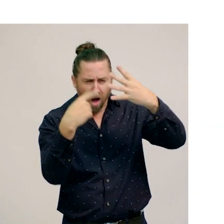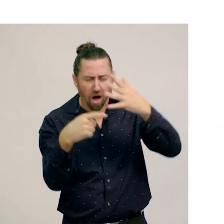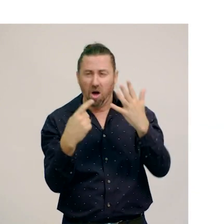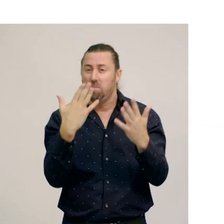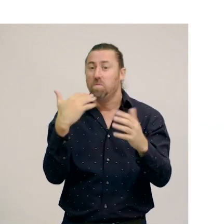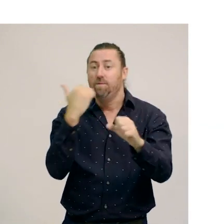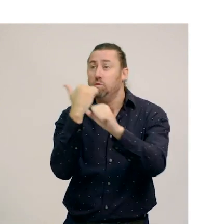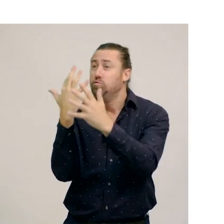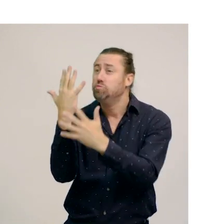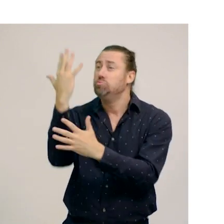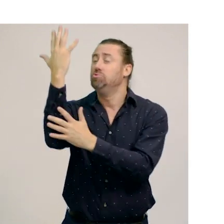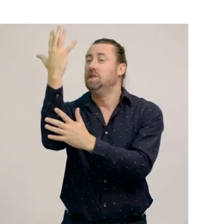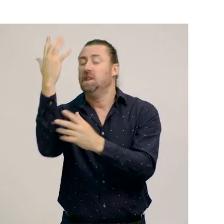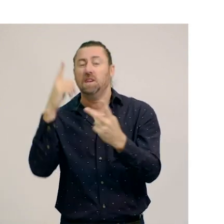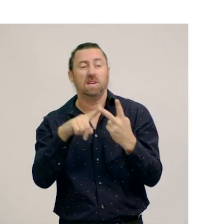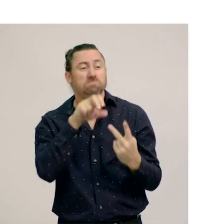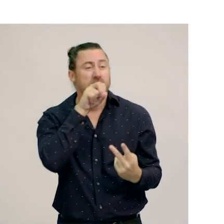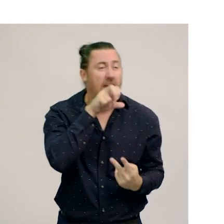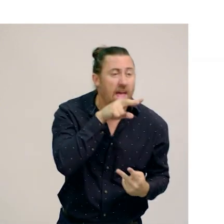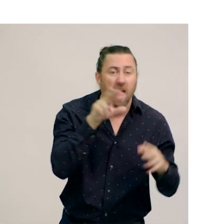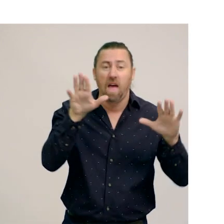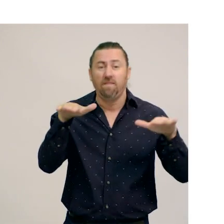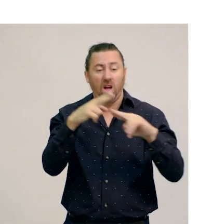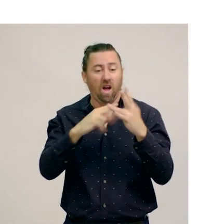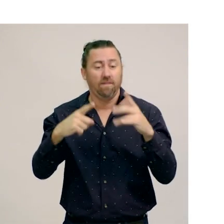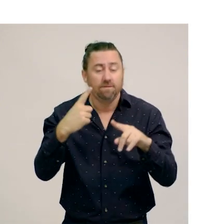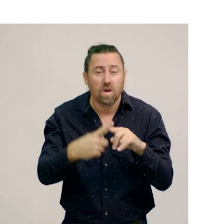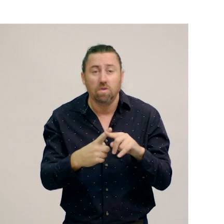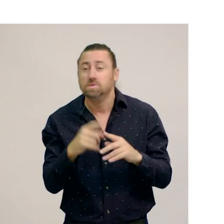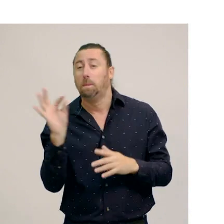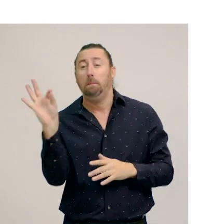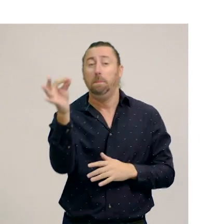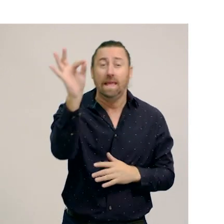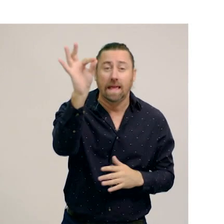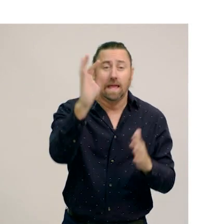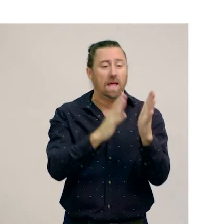including fruiting trees, snakes, flying foxes, bees, moths and quolls.